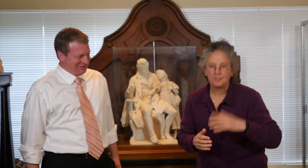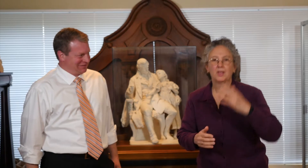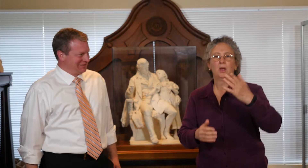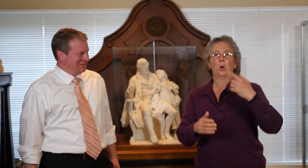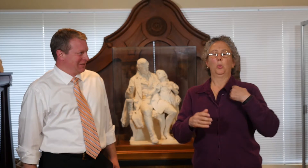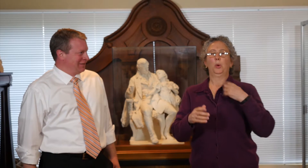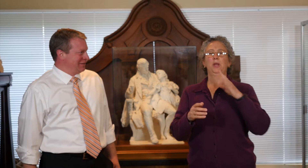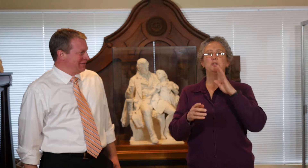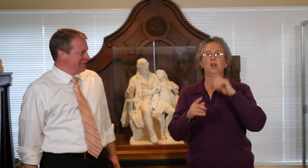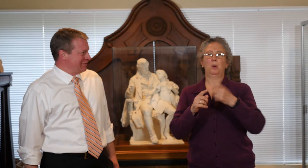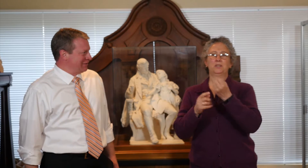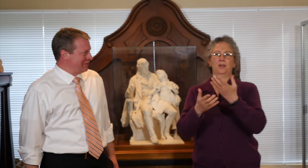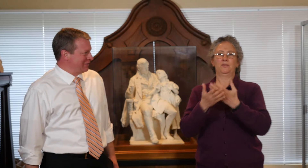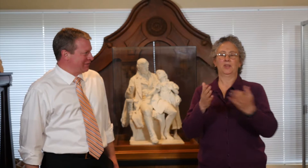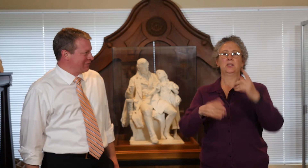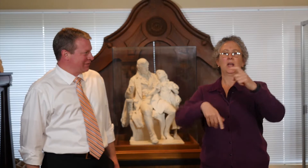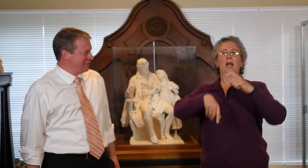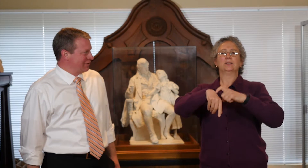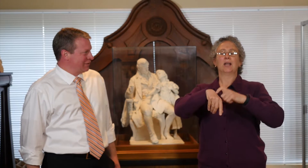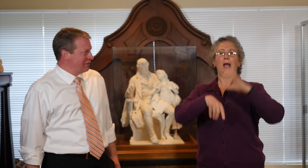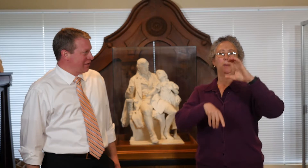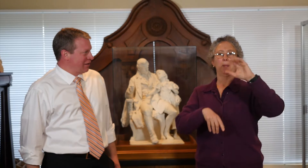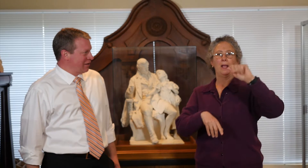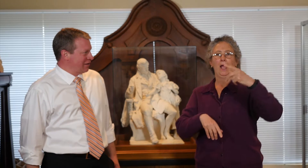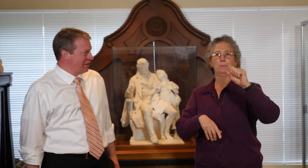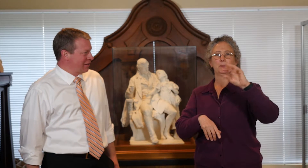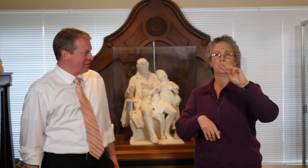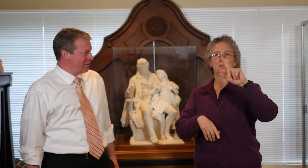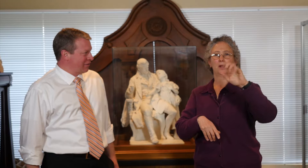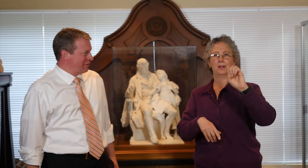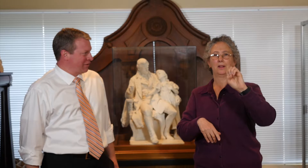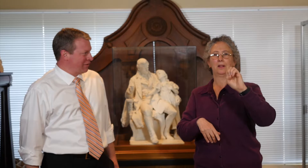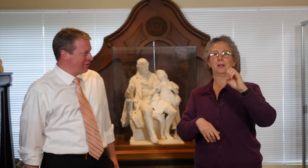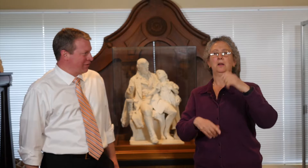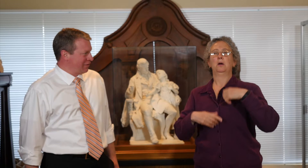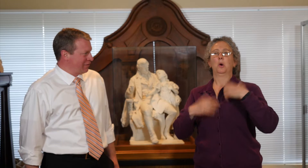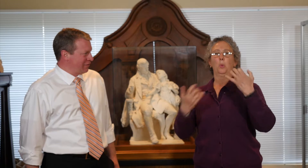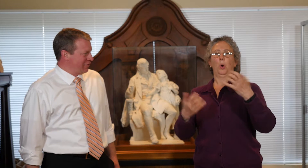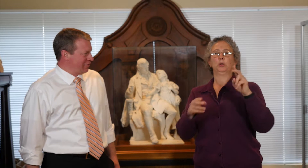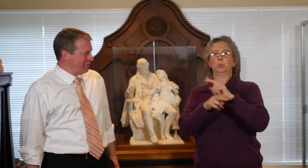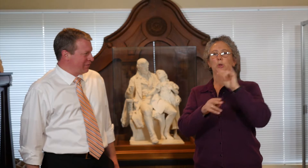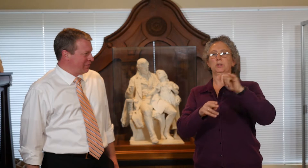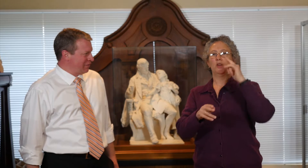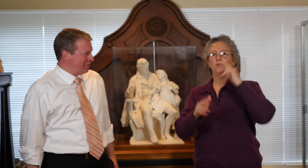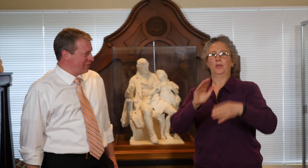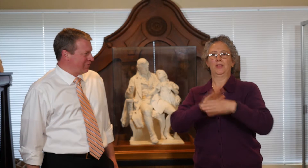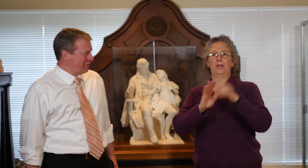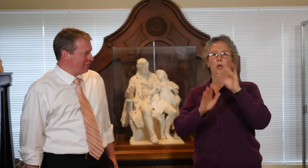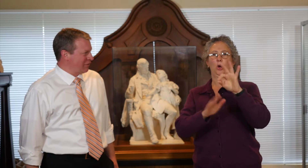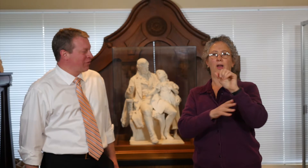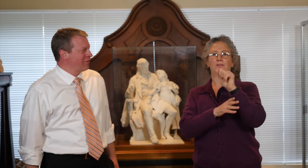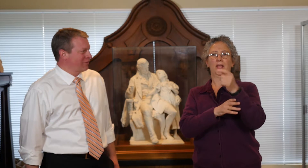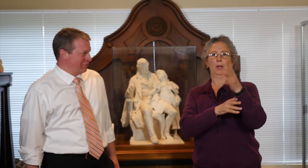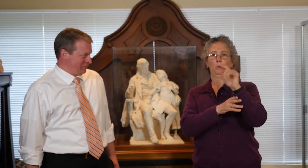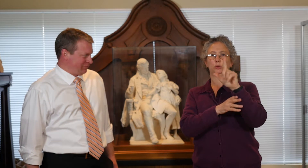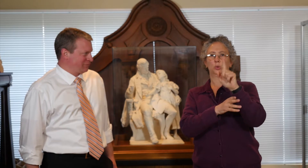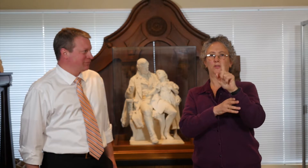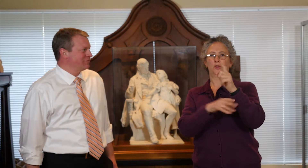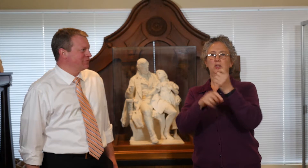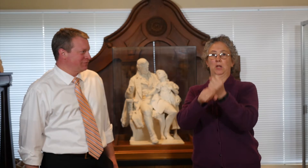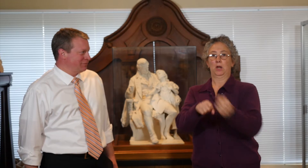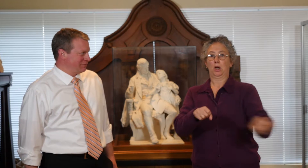We talked about other things. One of them was a time capsule. We would like to start